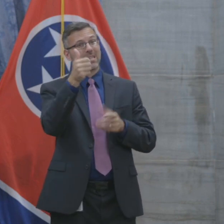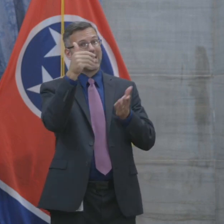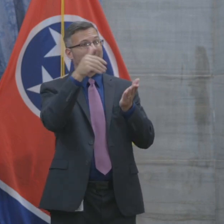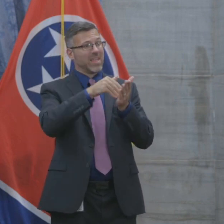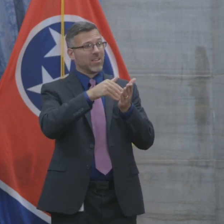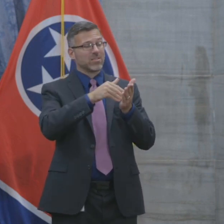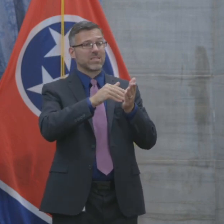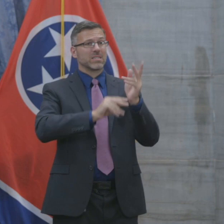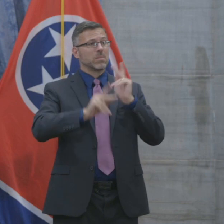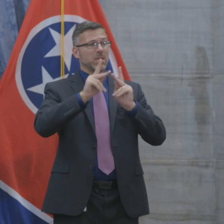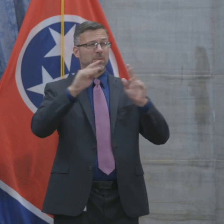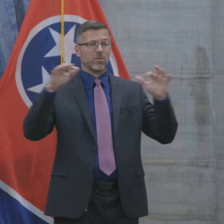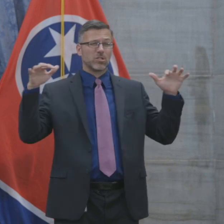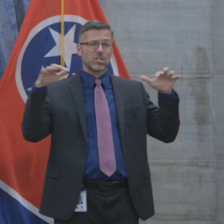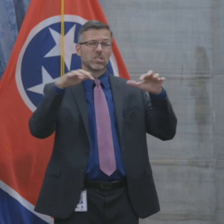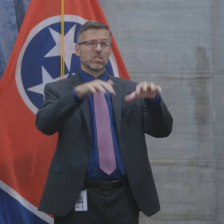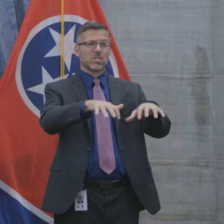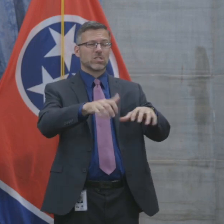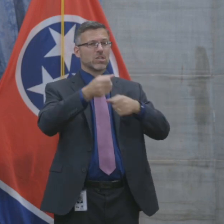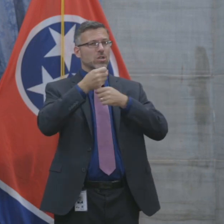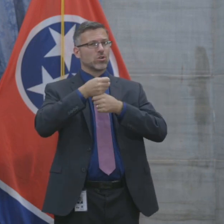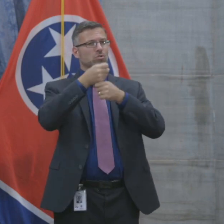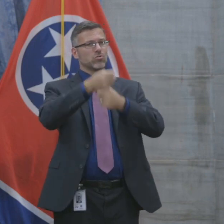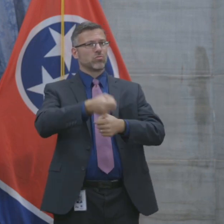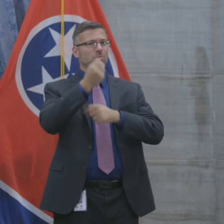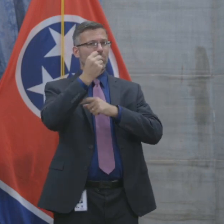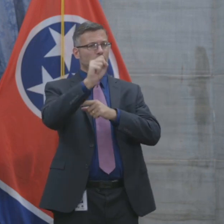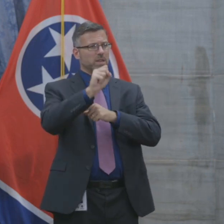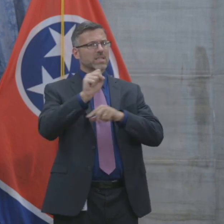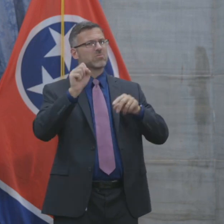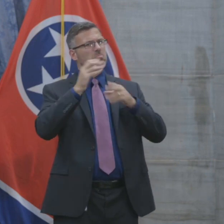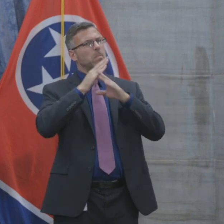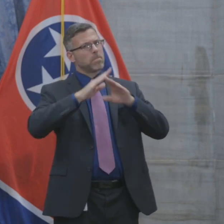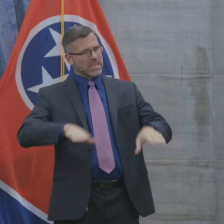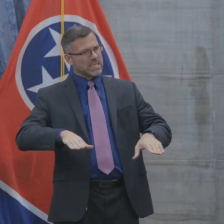protected. We want to make sure that happens. The particular legislation that passed in the General Assembly